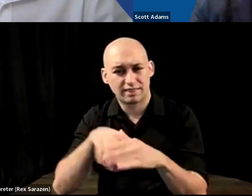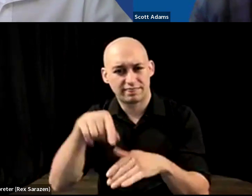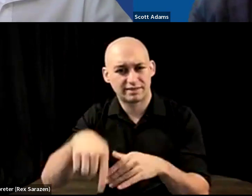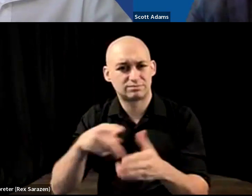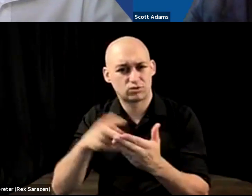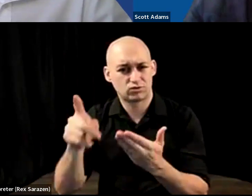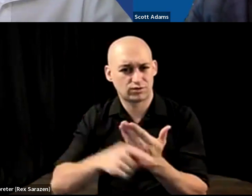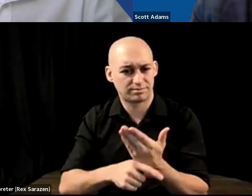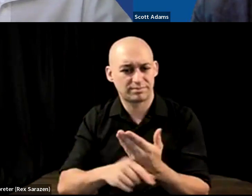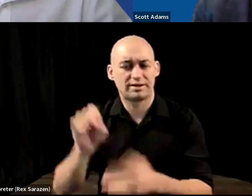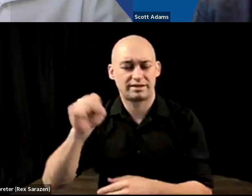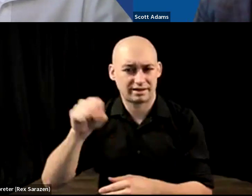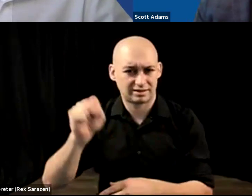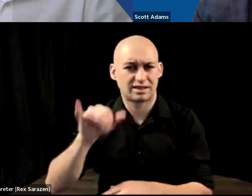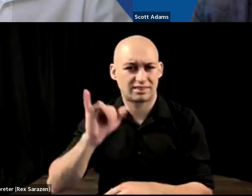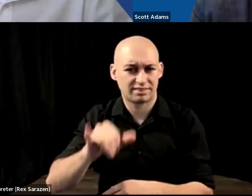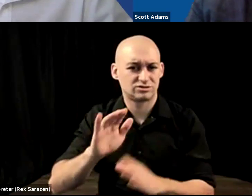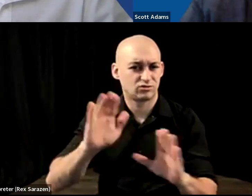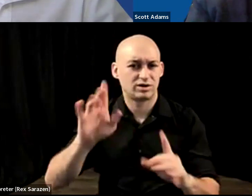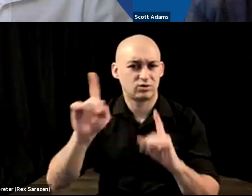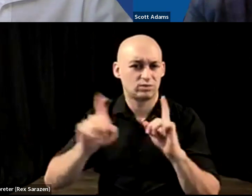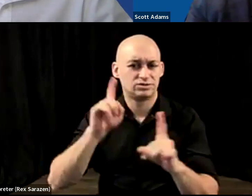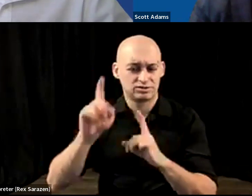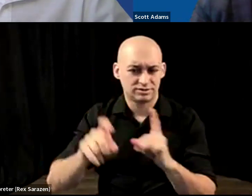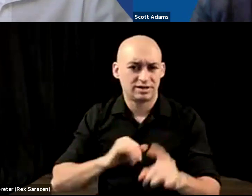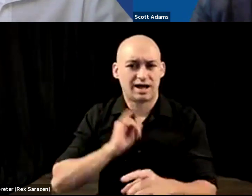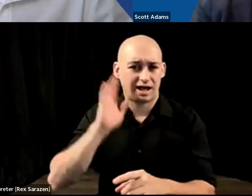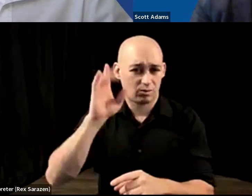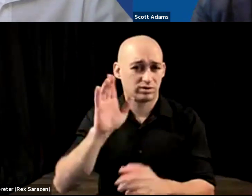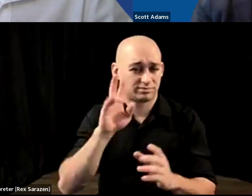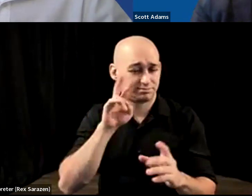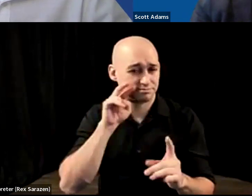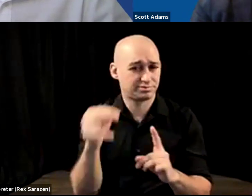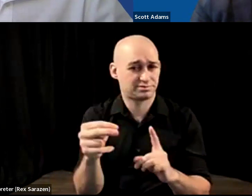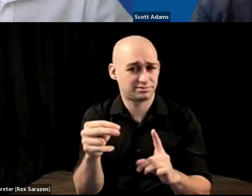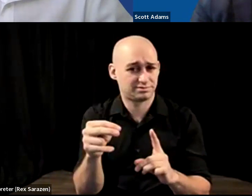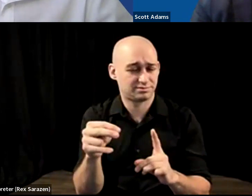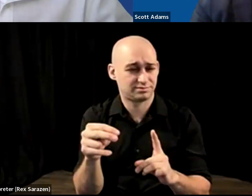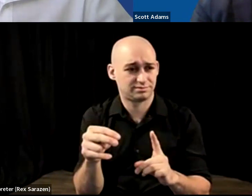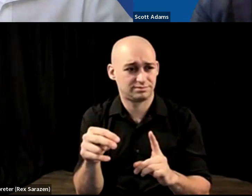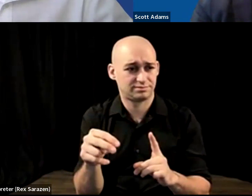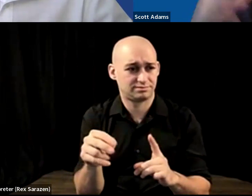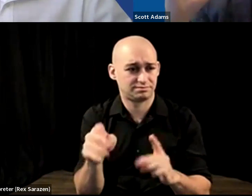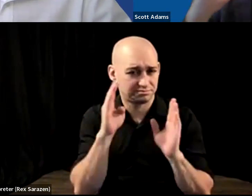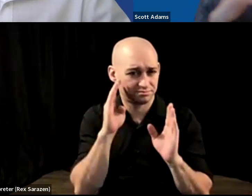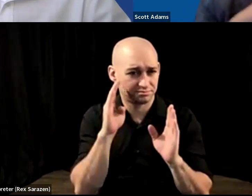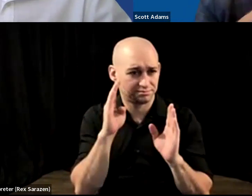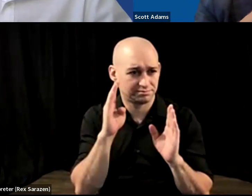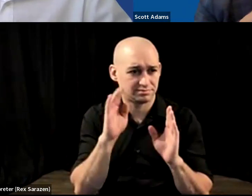Yeah, I think that it's a great question. I would perceive that the that's the core